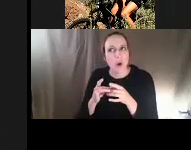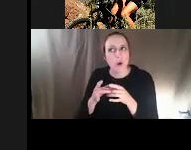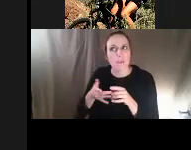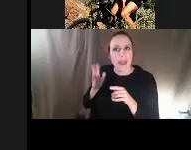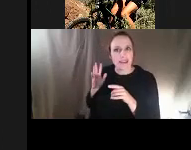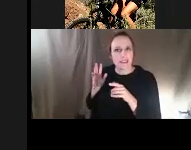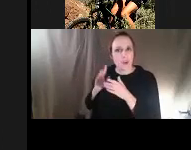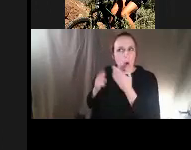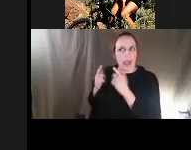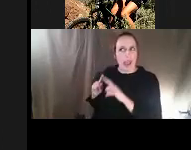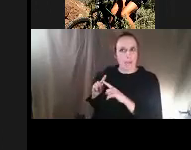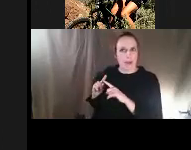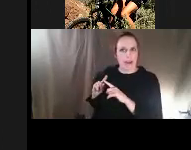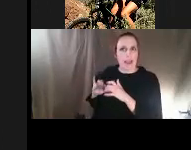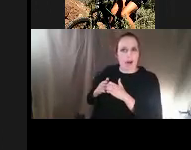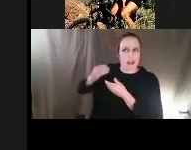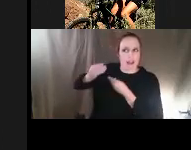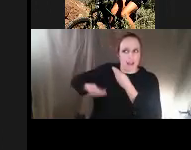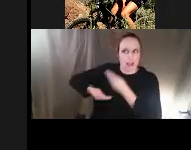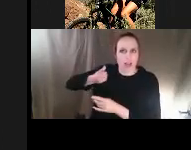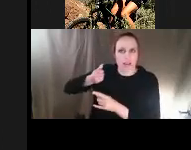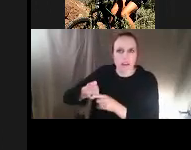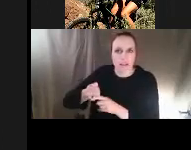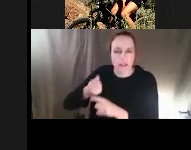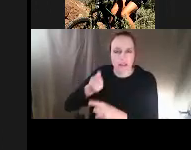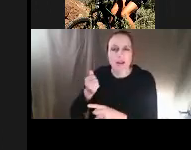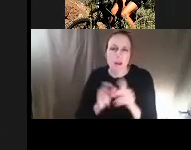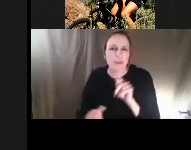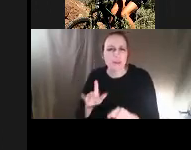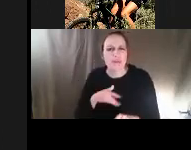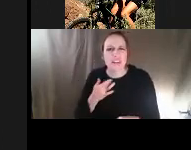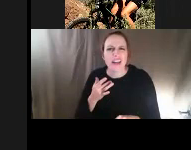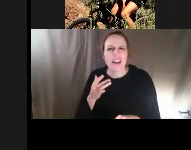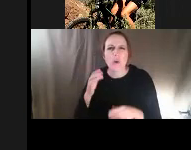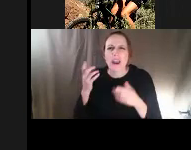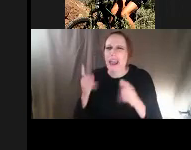We should just kind of forget about it and move on. Folks with that viewpoint may tend to engage in more